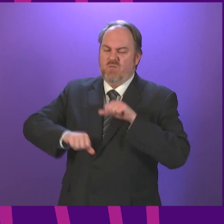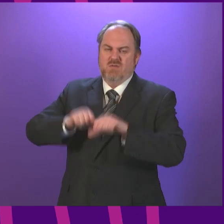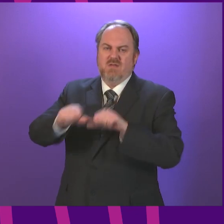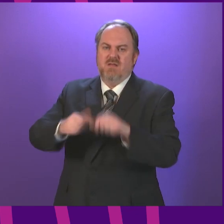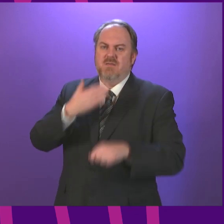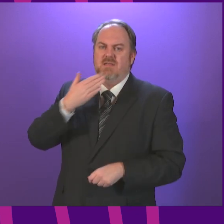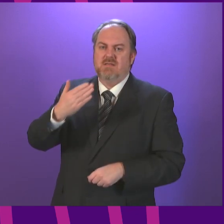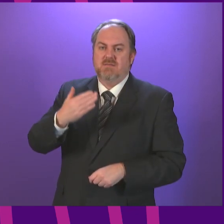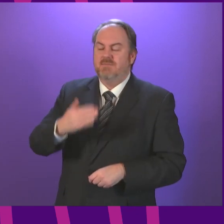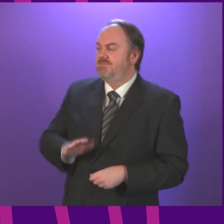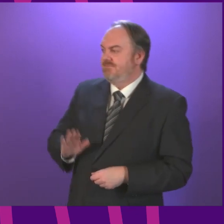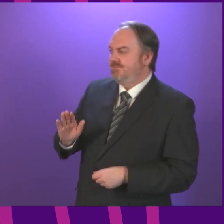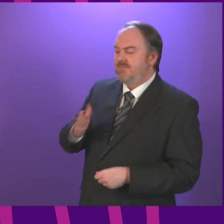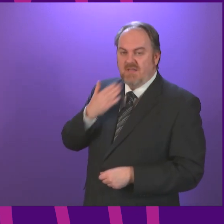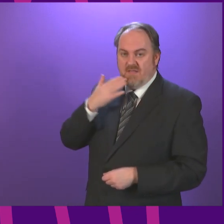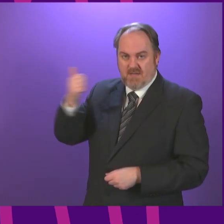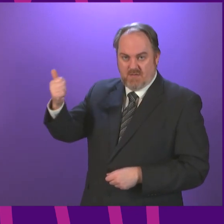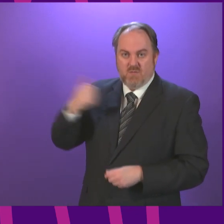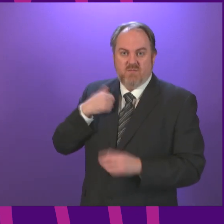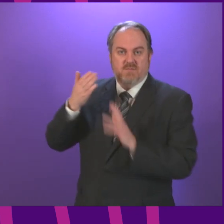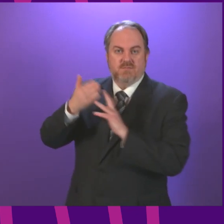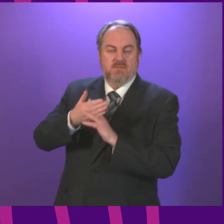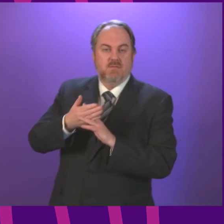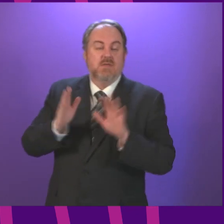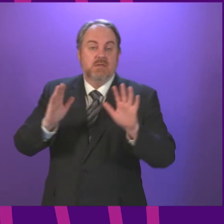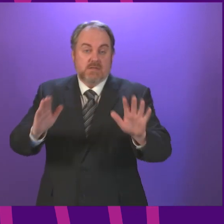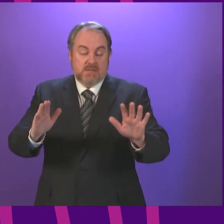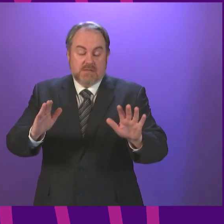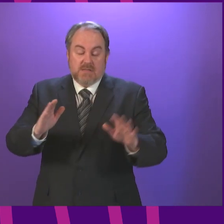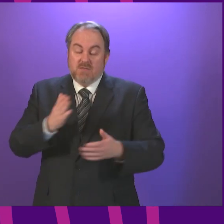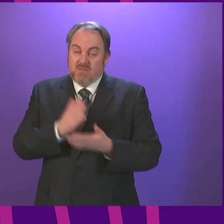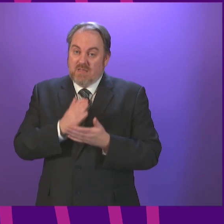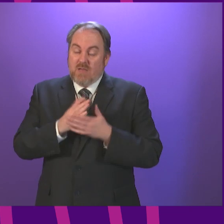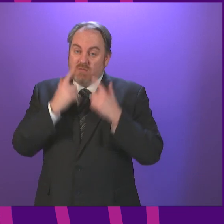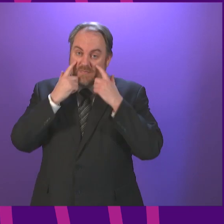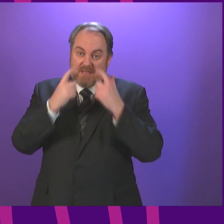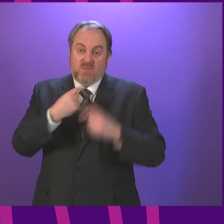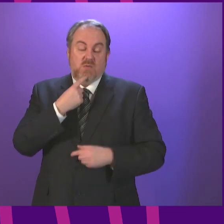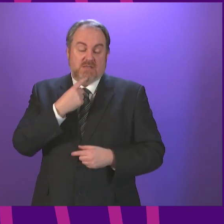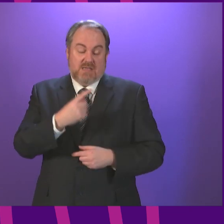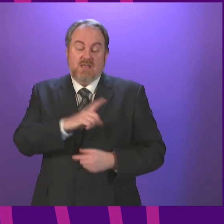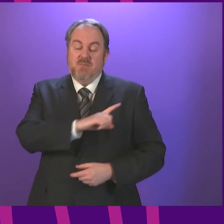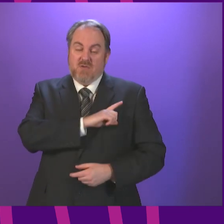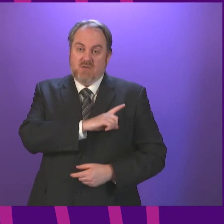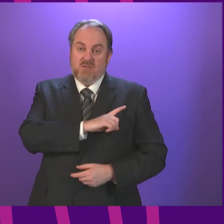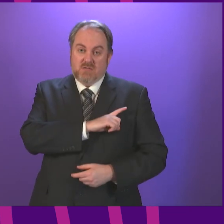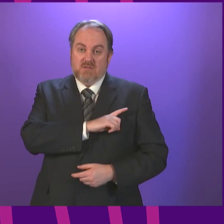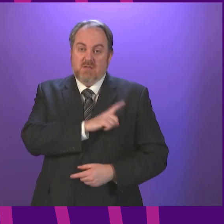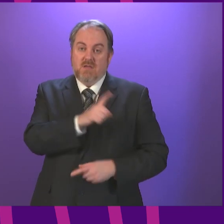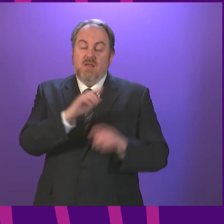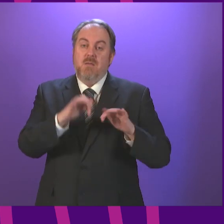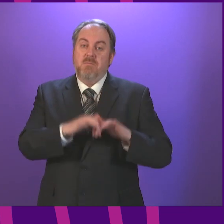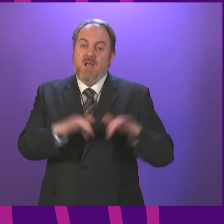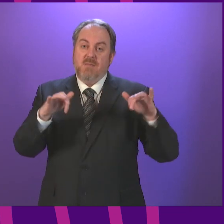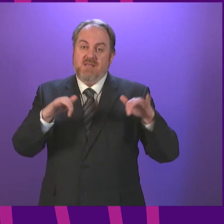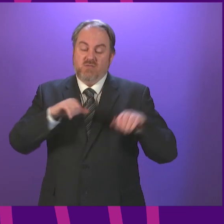do not make this point of order lightly. I want to ask about parliamentary procedure under our standing orders.